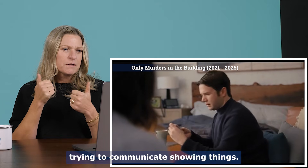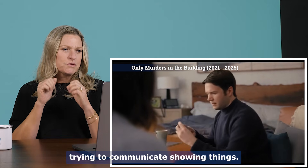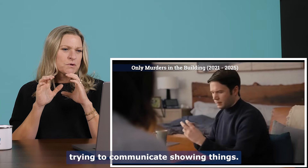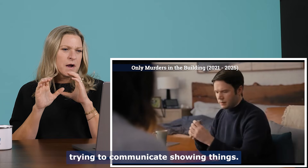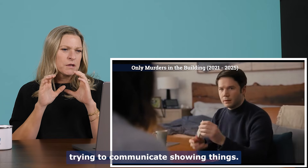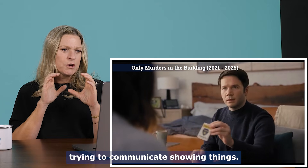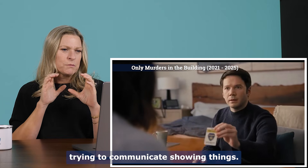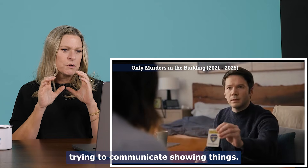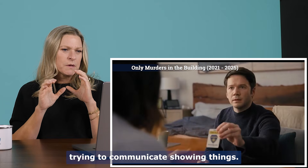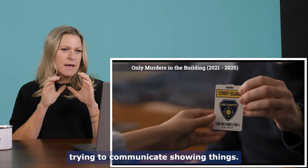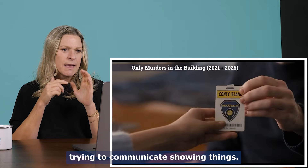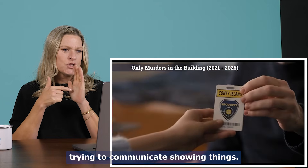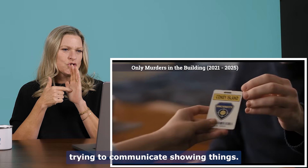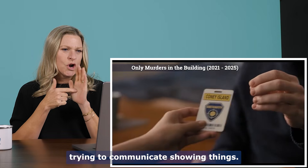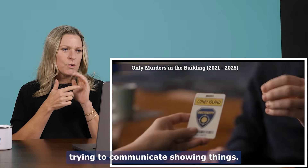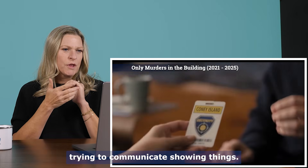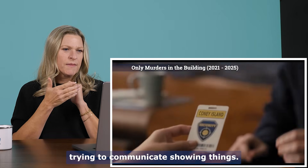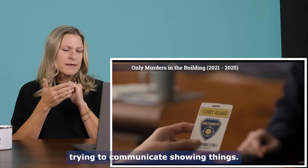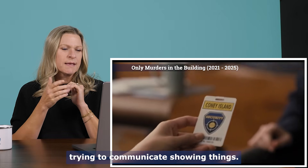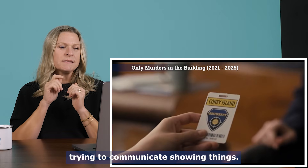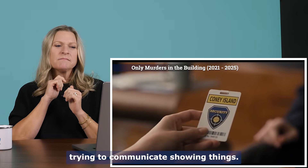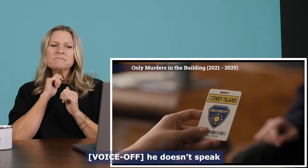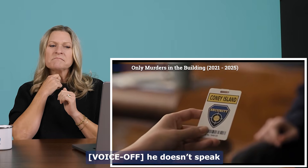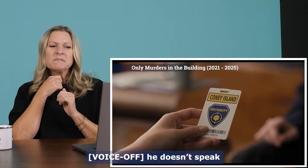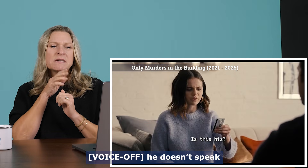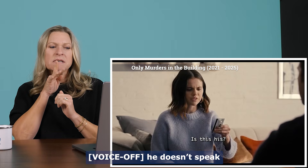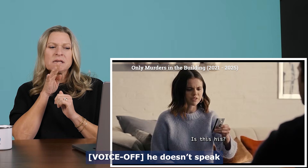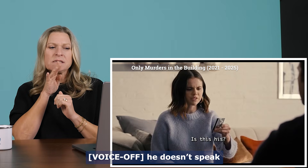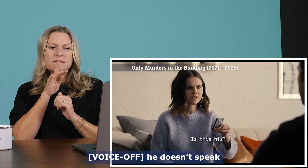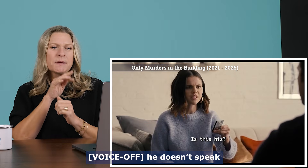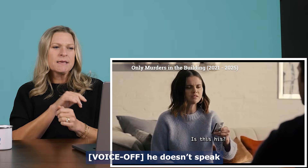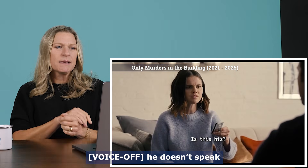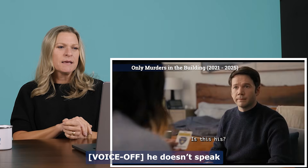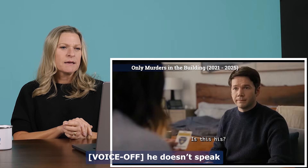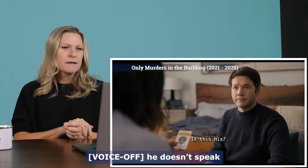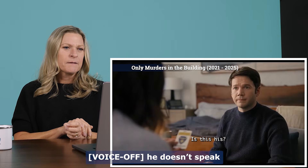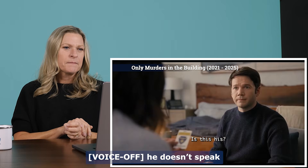trying to communicate showing things. [VOICE-OFF] he doesn’t speak